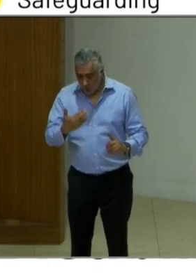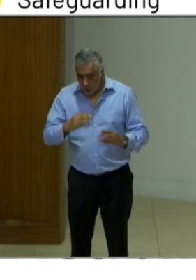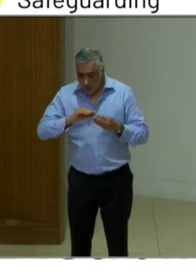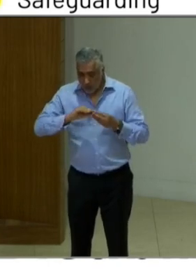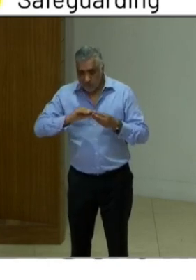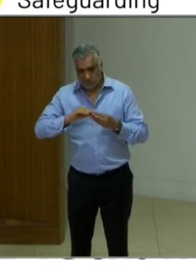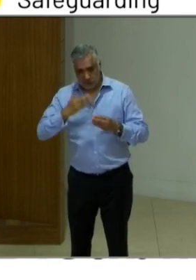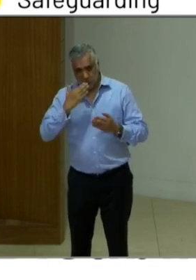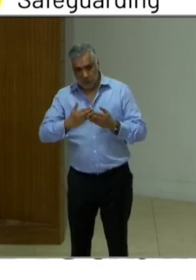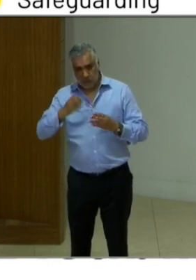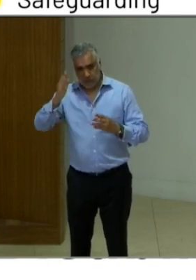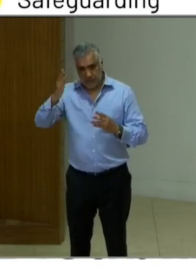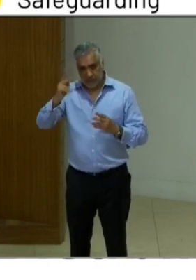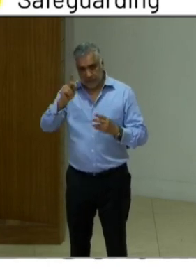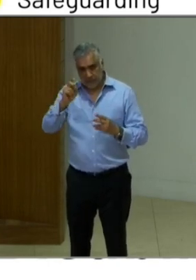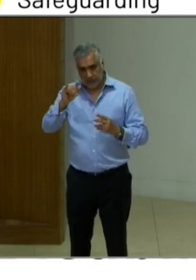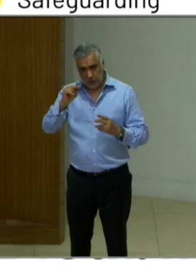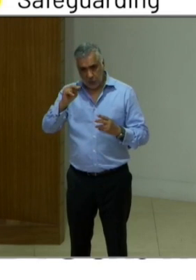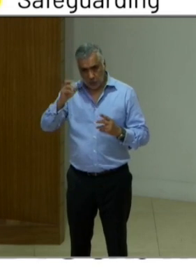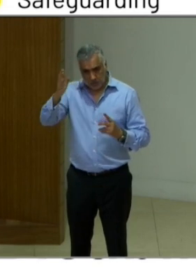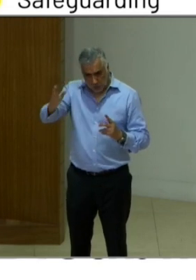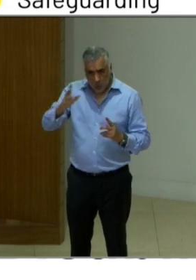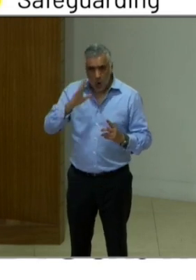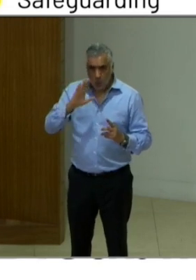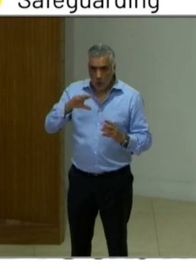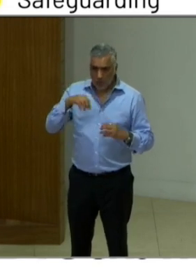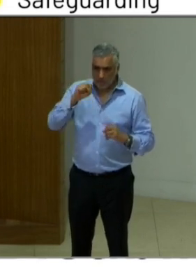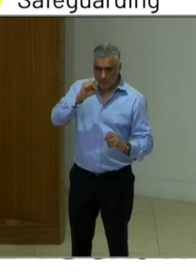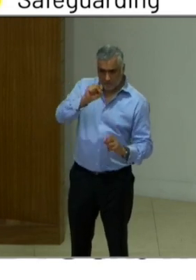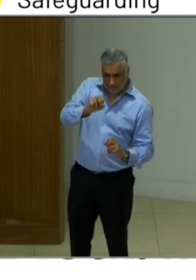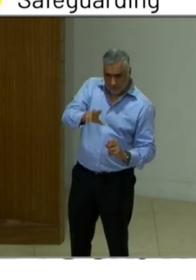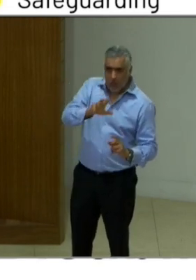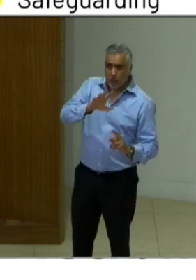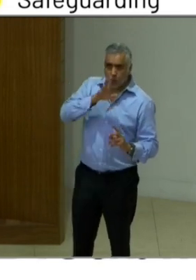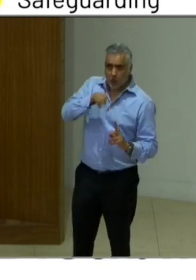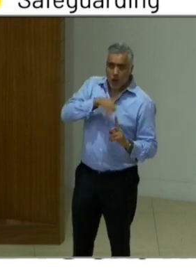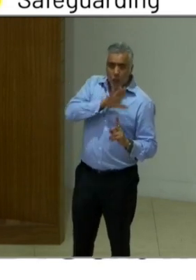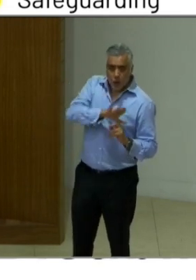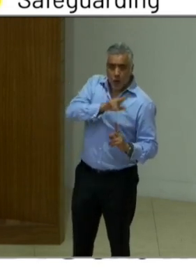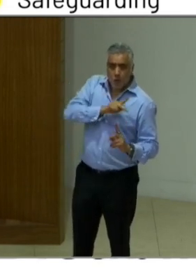speakers will deliver their remarks based on their personal reflection and experience